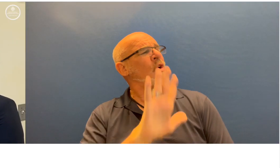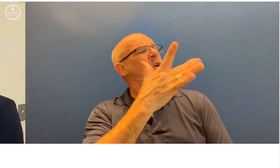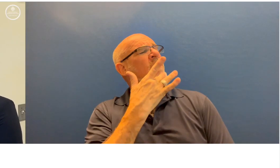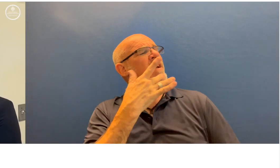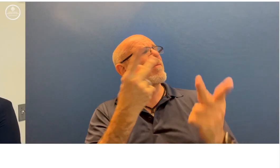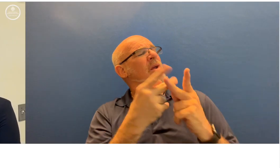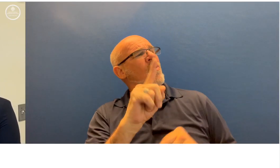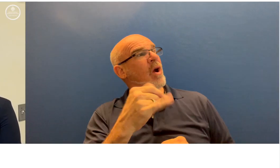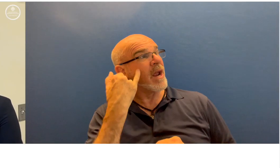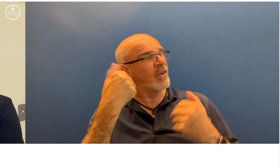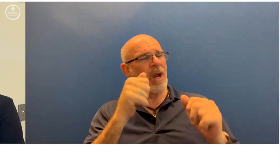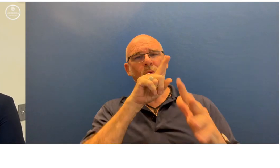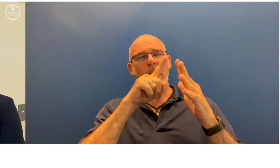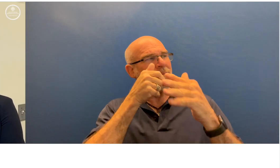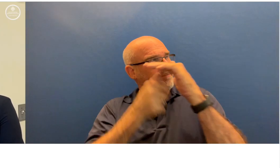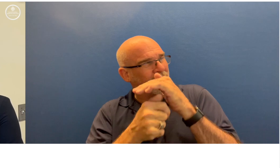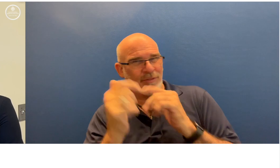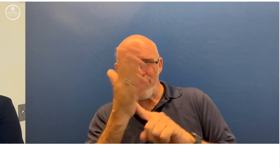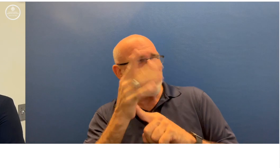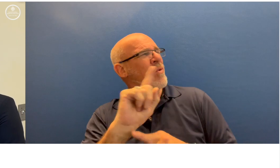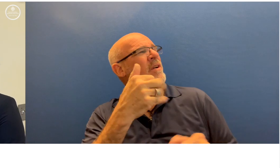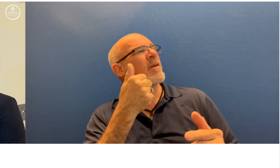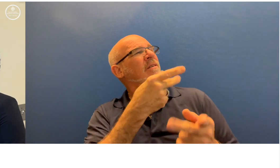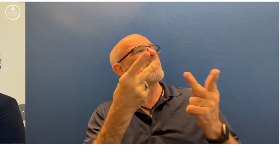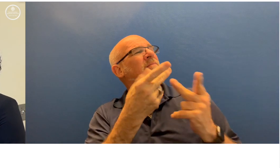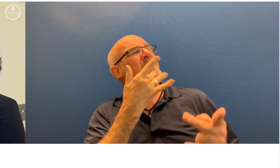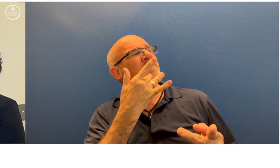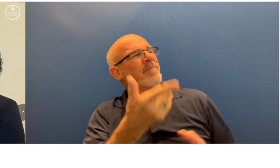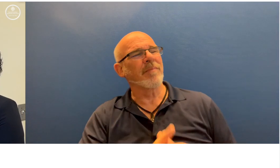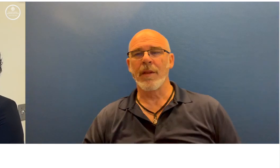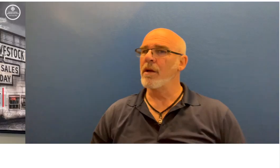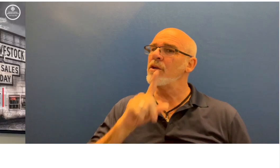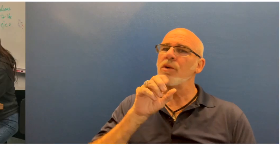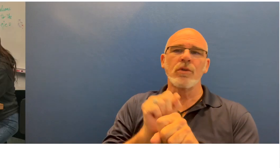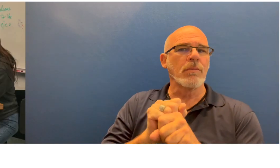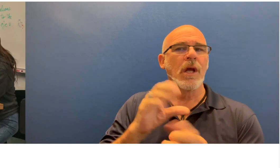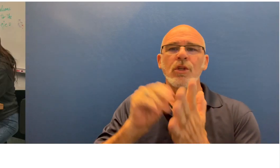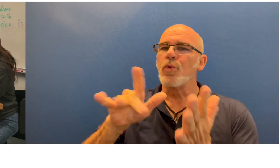So if you're trying to get away for like five minutes, where's your favorite spot on campus? For sure it's the Student Center. It's the Student Center.